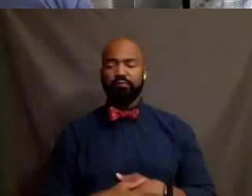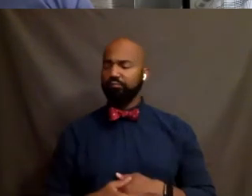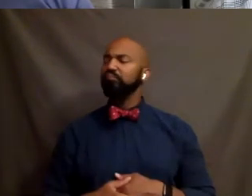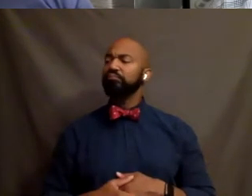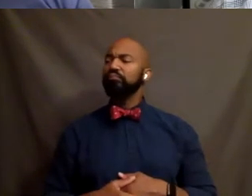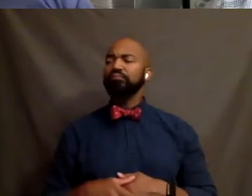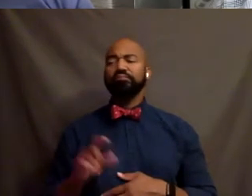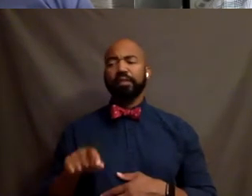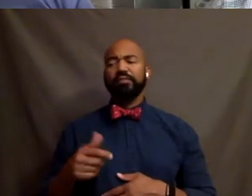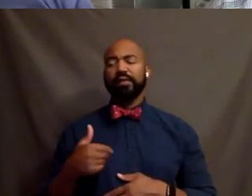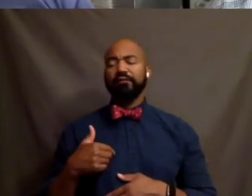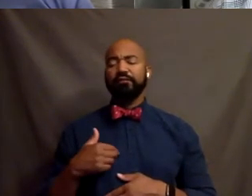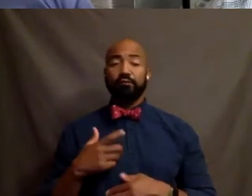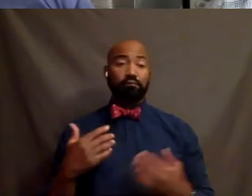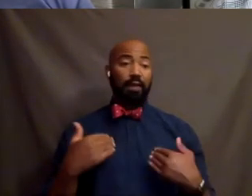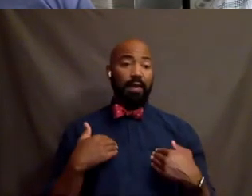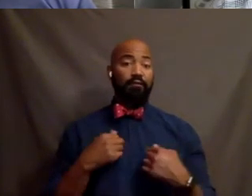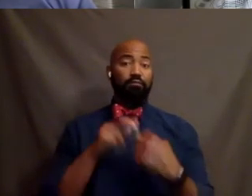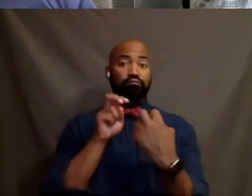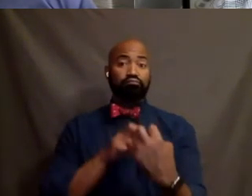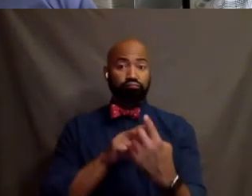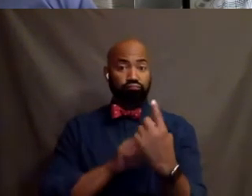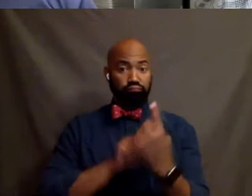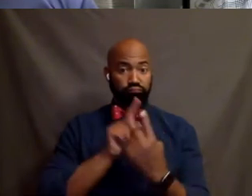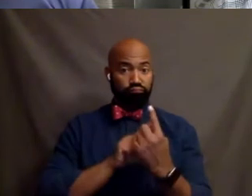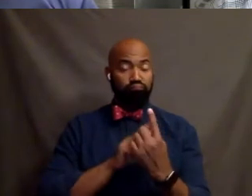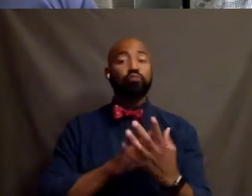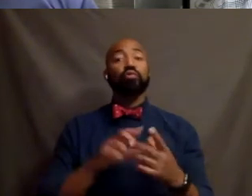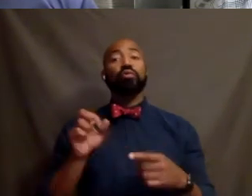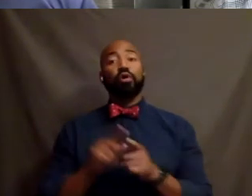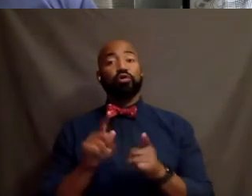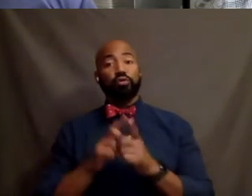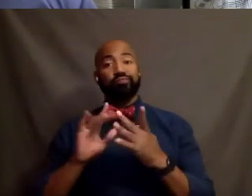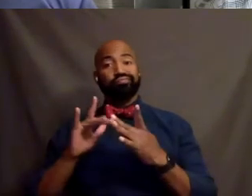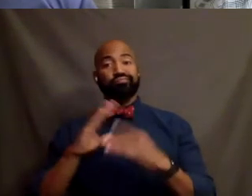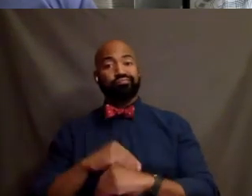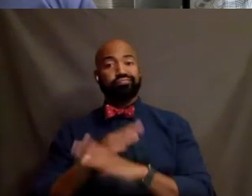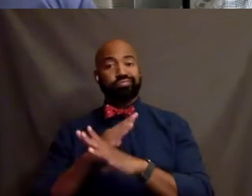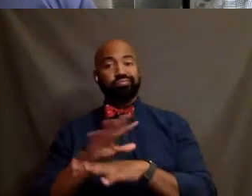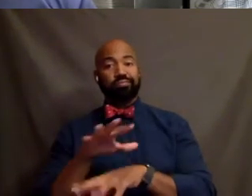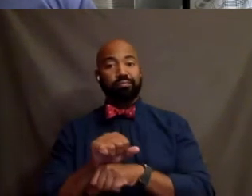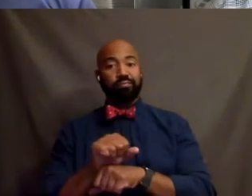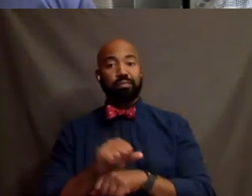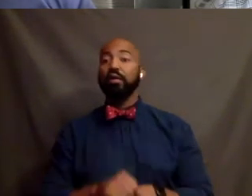and for the most part, so I would say many of us actually provide hormone replacement therapy,